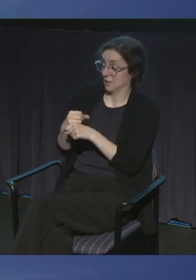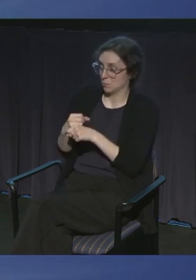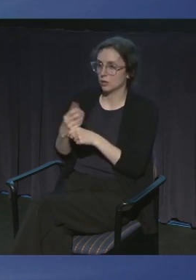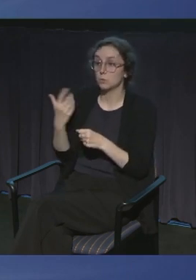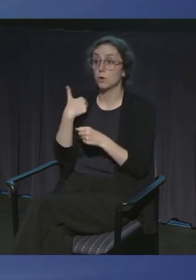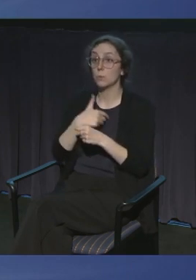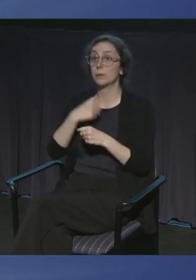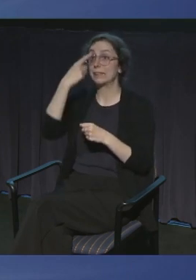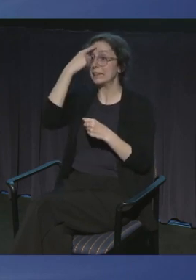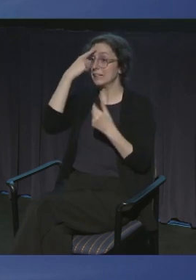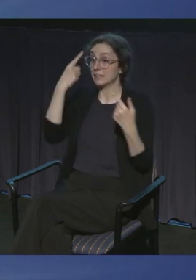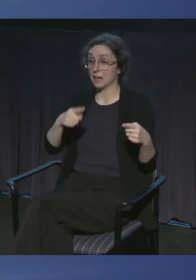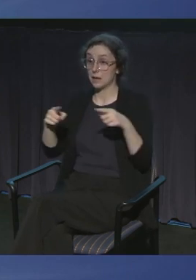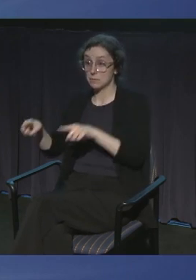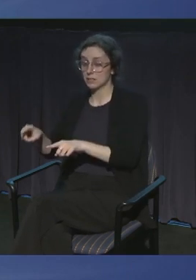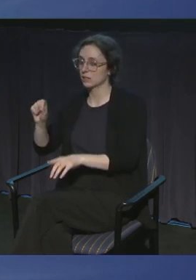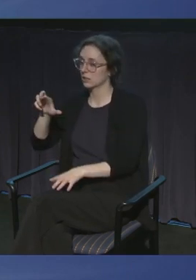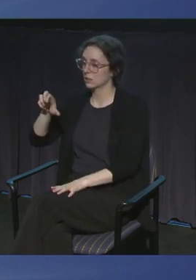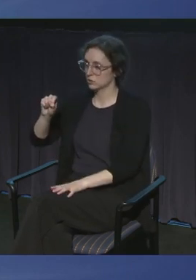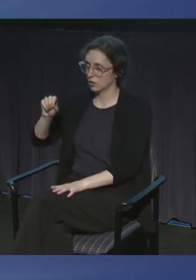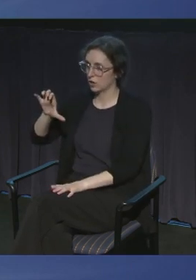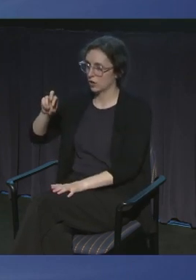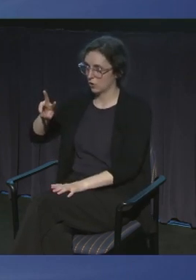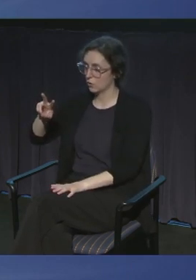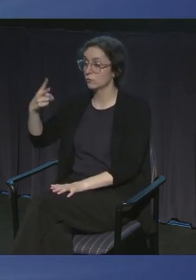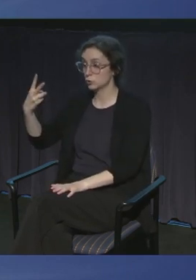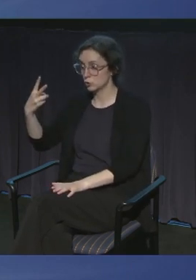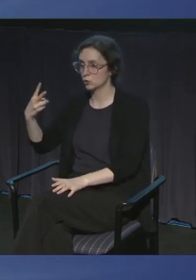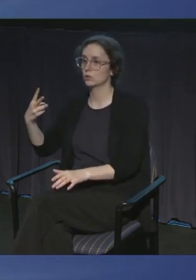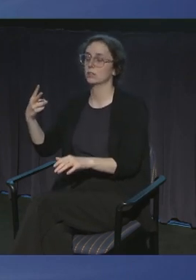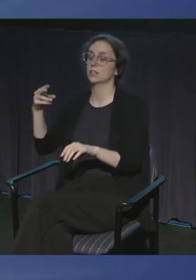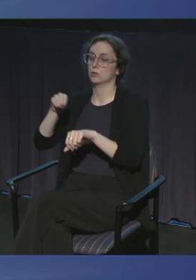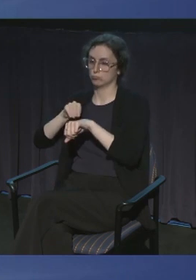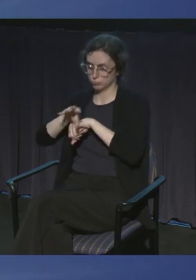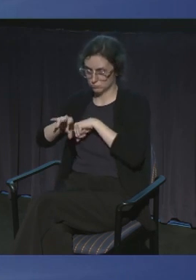TO SUMMARIZE WHAT I TOLD YOU IS WHAT WE THINK IS GOING ON IS THAT SARS-COV2 IN FACT